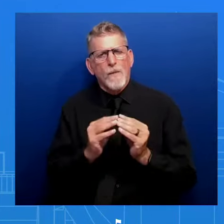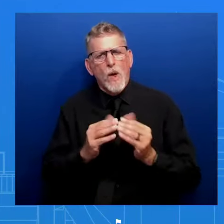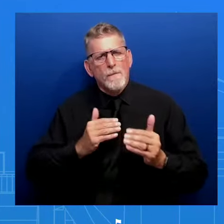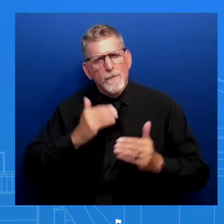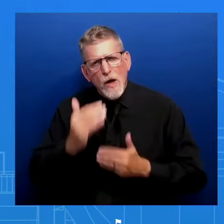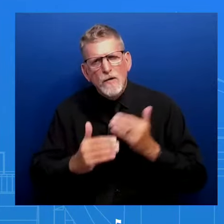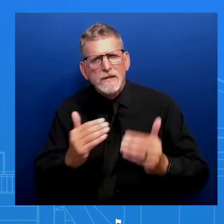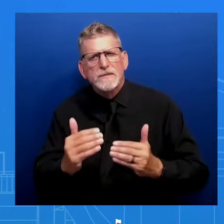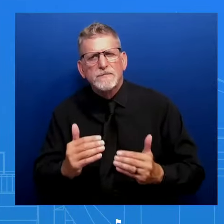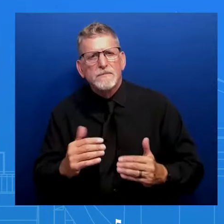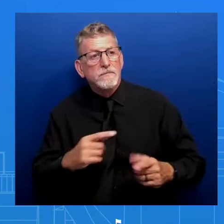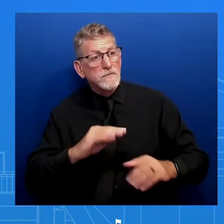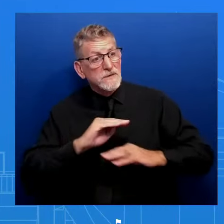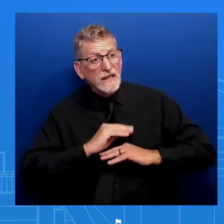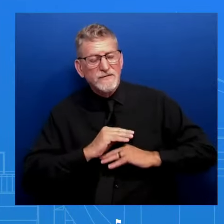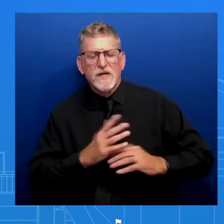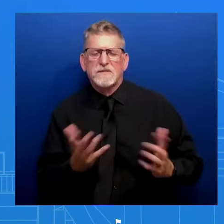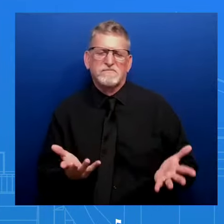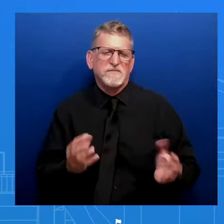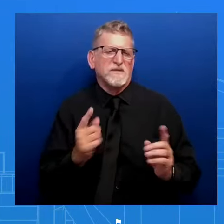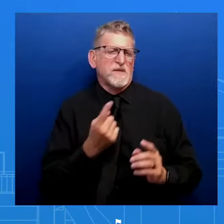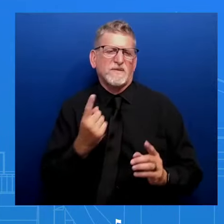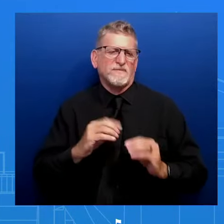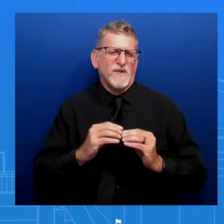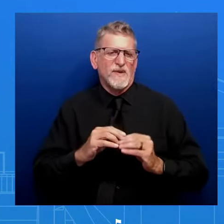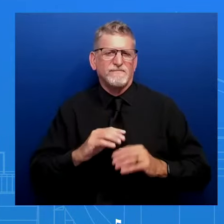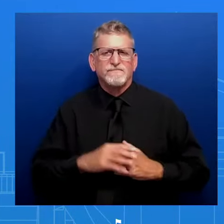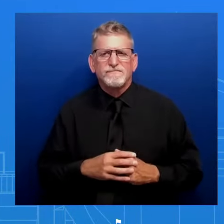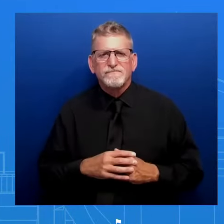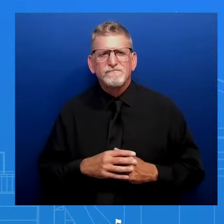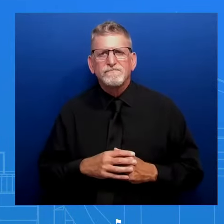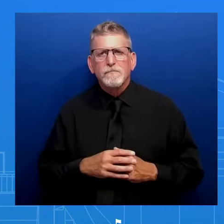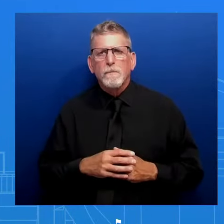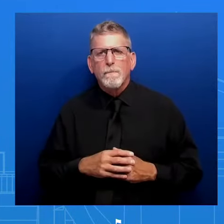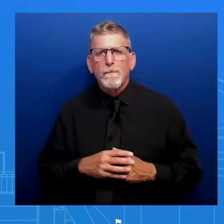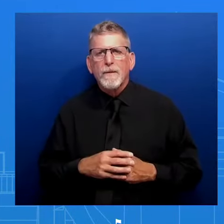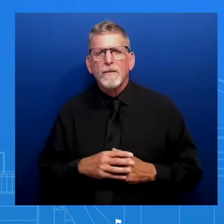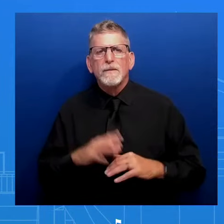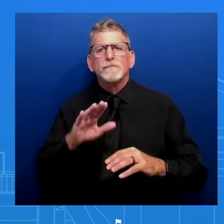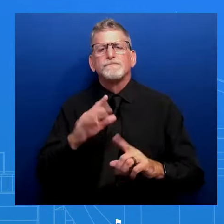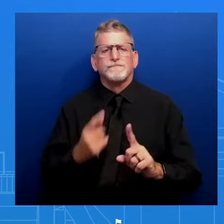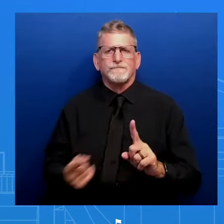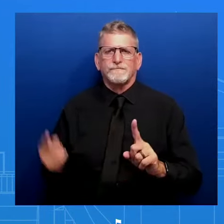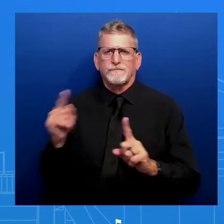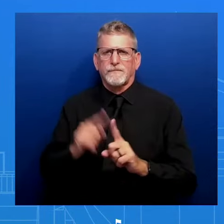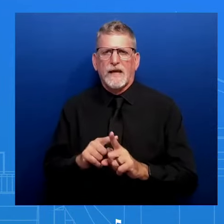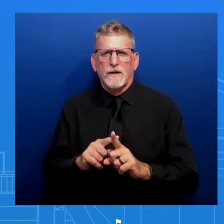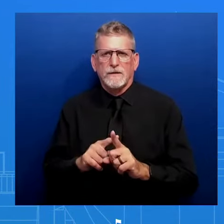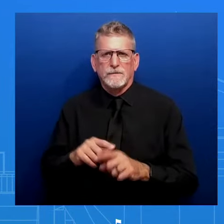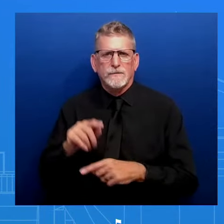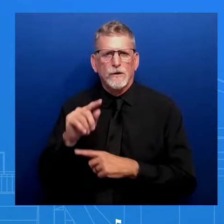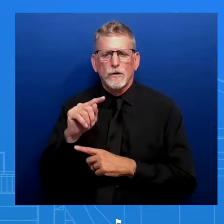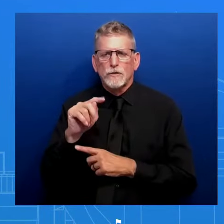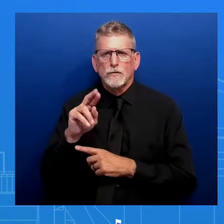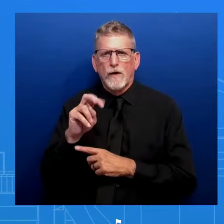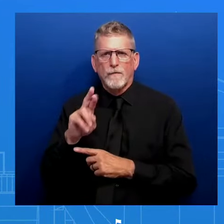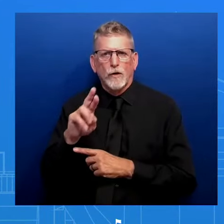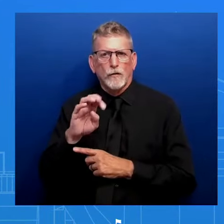The Press: Thank you. Back on Trevor Reed. To what extent was the U.S. government aware of his plans to go to Ukraine and take up arms against Russia? Mr. Kirby: I'm not aware that we had any --